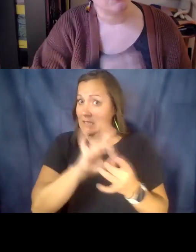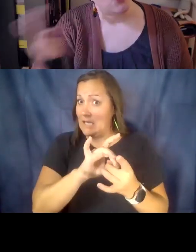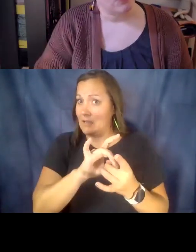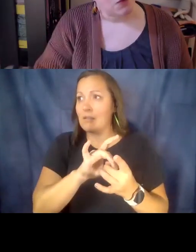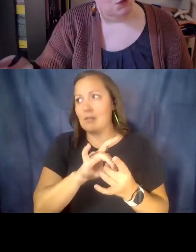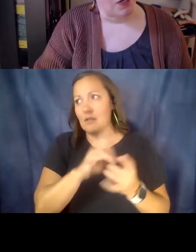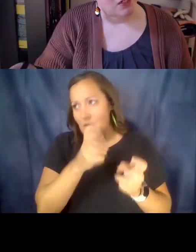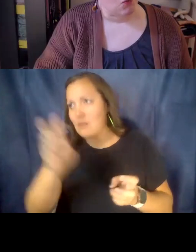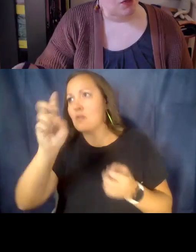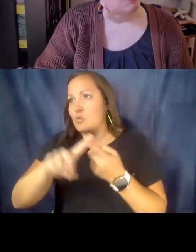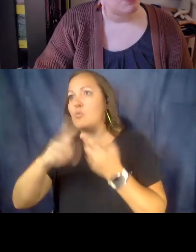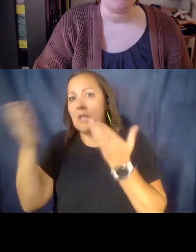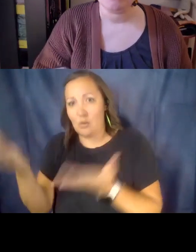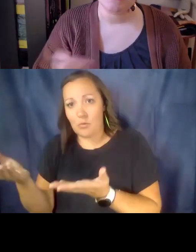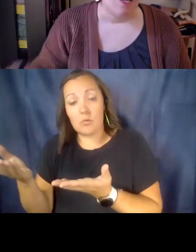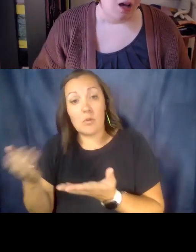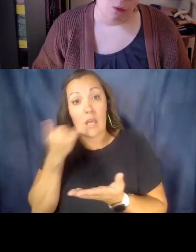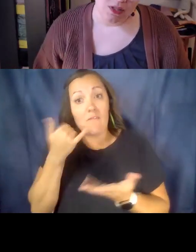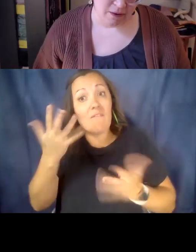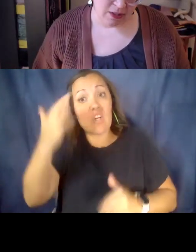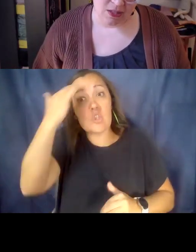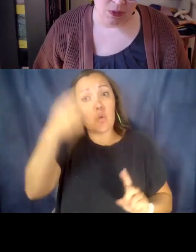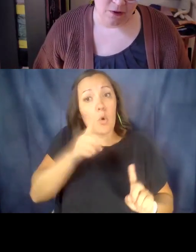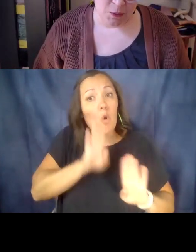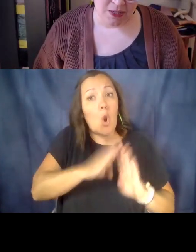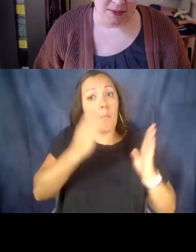known that those were going to open, I would not have clicked on them in the first place.